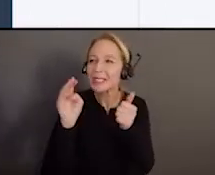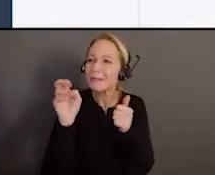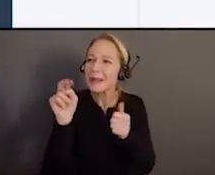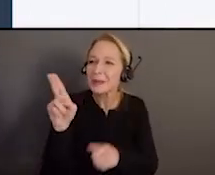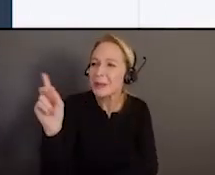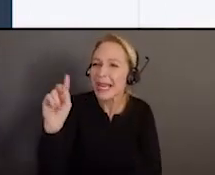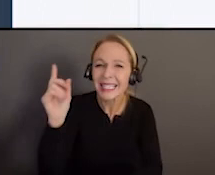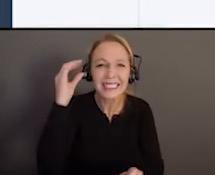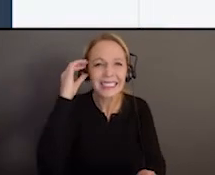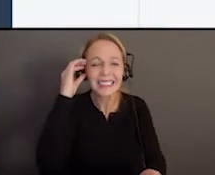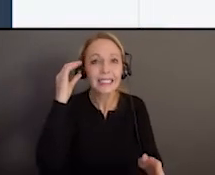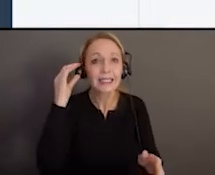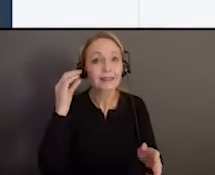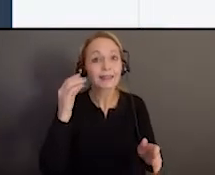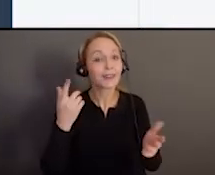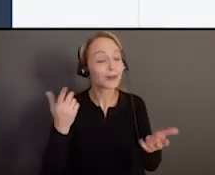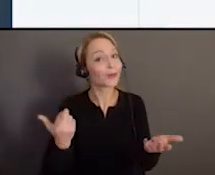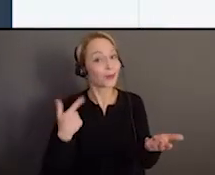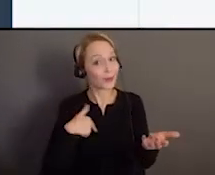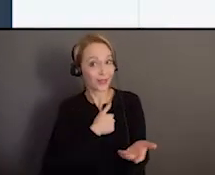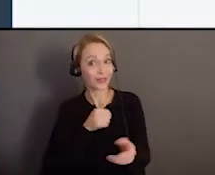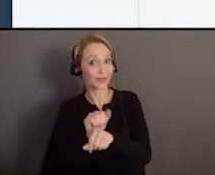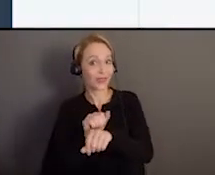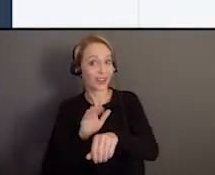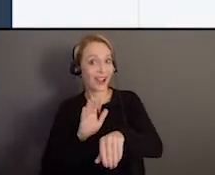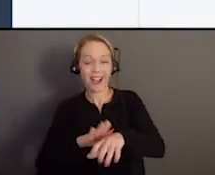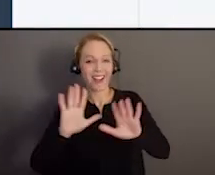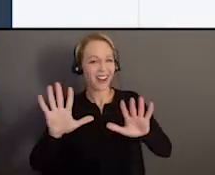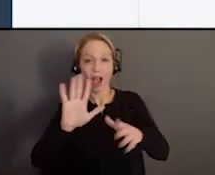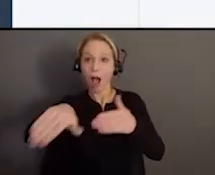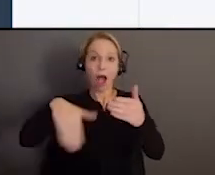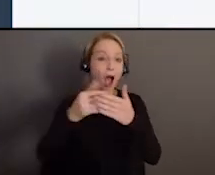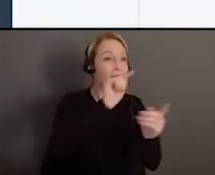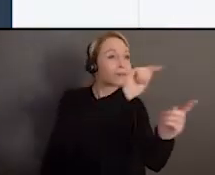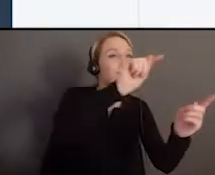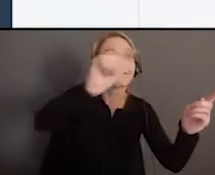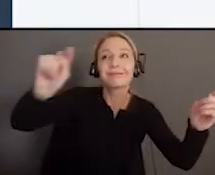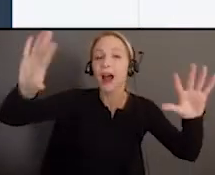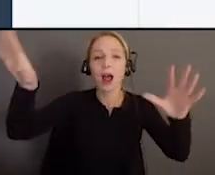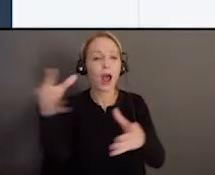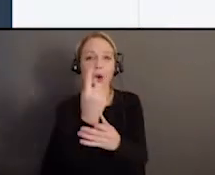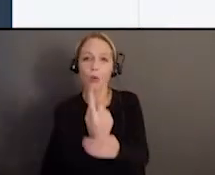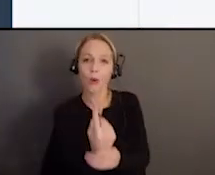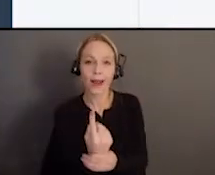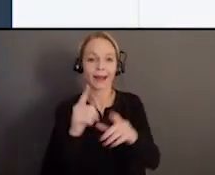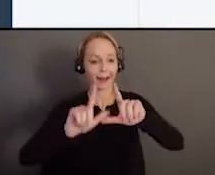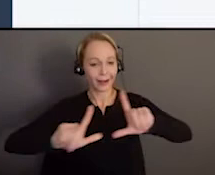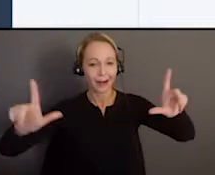WE ARE WORKING ON BRINGING ALL OF THAT UNDER ONE GLOBAL NAVIGATION ON HubSpot CUSTOMER ACCOUNTS.